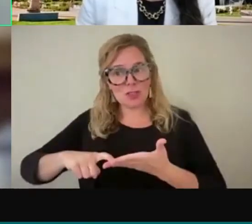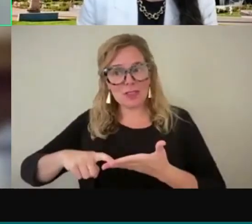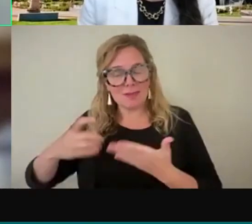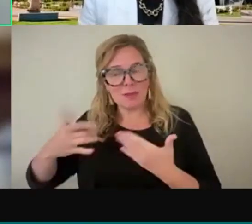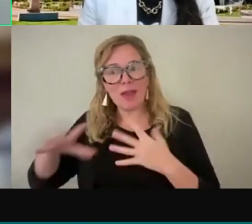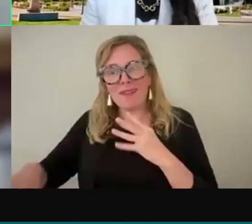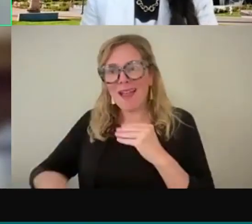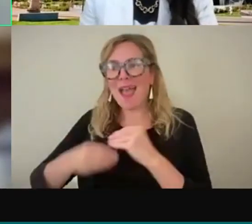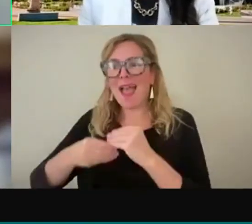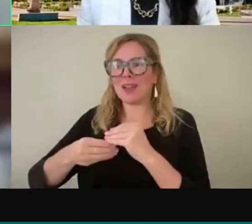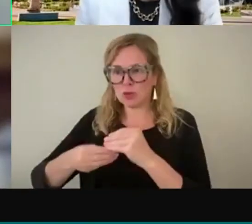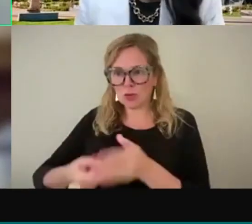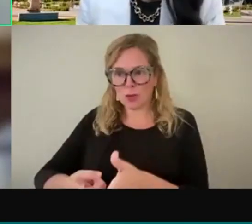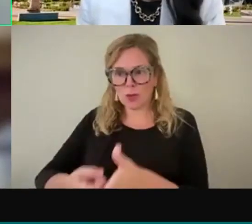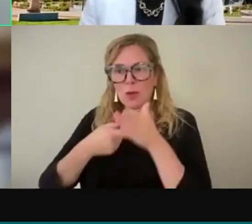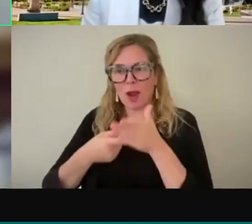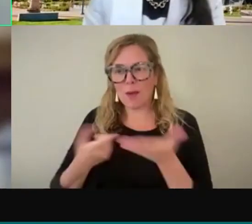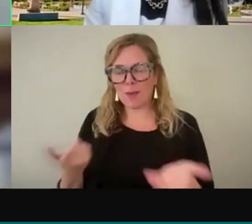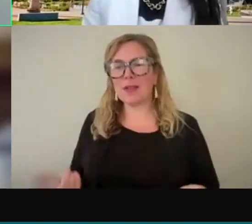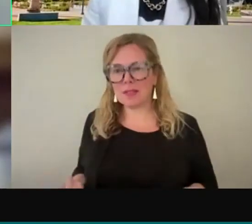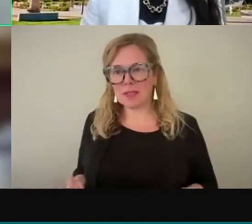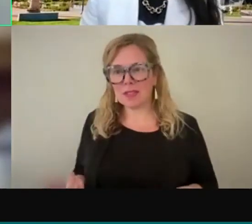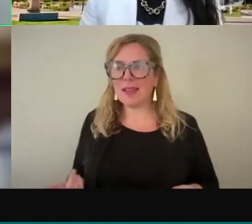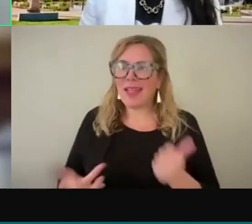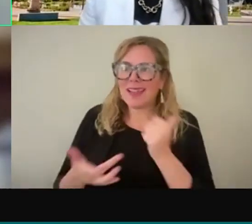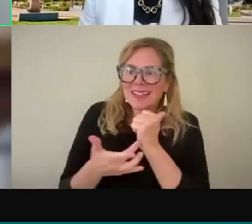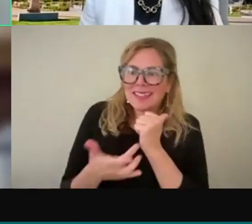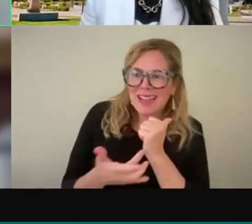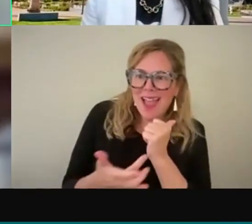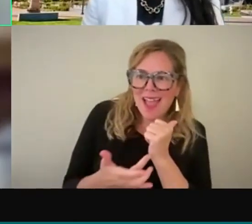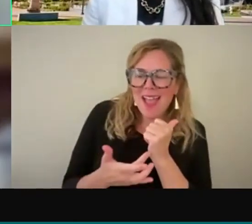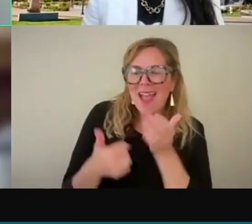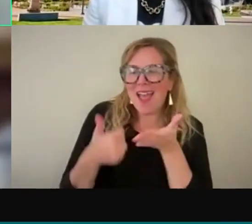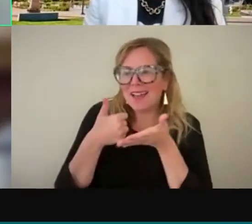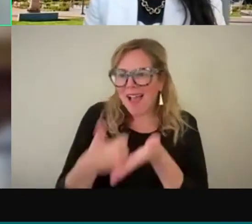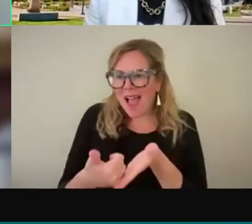including often having to do a little tech troubleshooting to get people onto a video call.